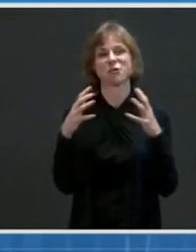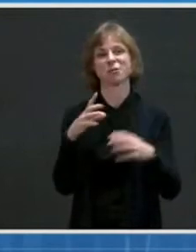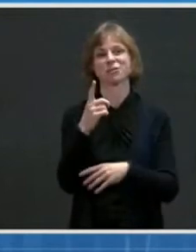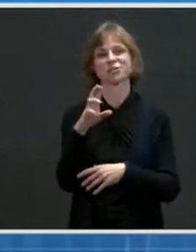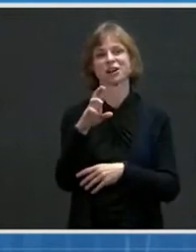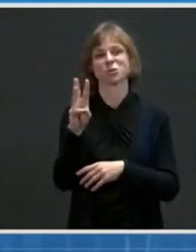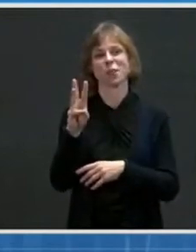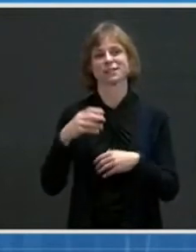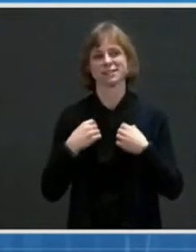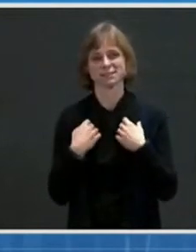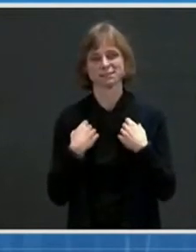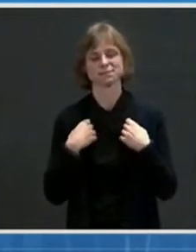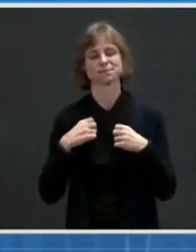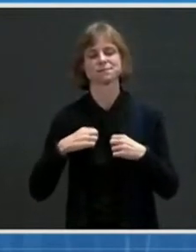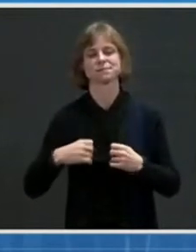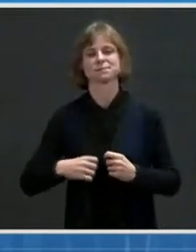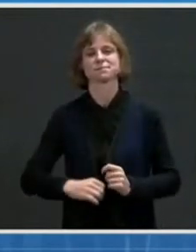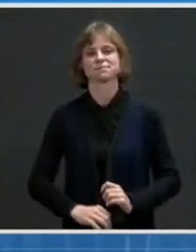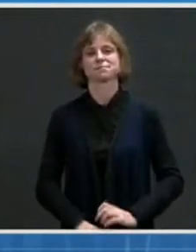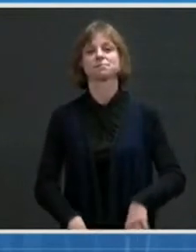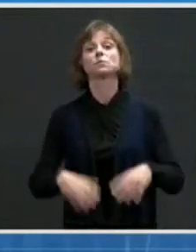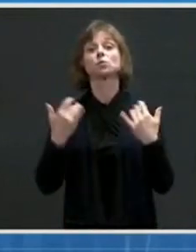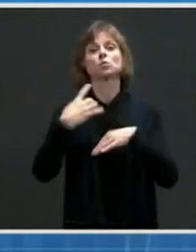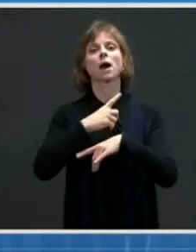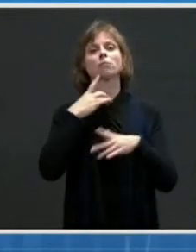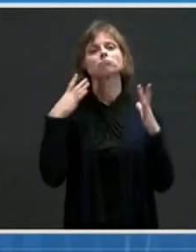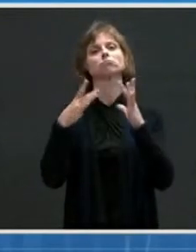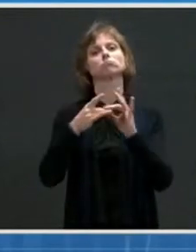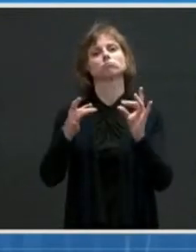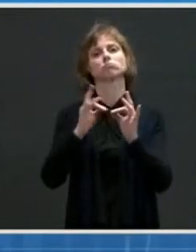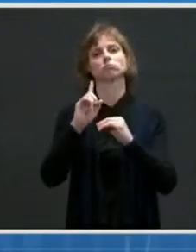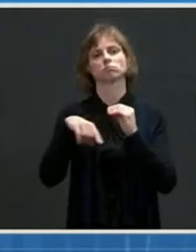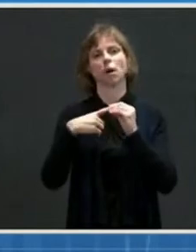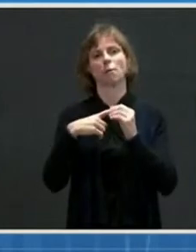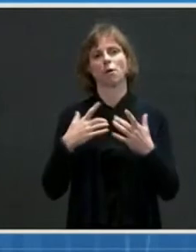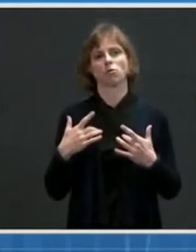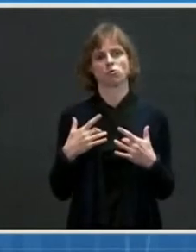DR. FAUCI. I LOOK FORWARD TO YOUR QUESTIONS. THANK YOU VERY MUCH, DR.